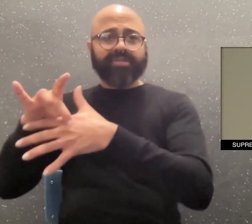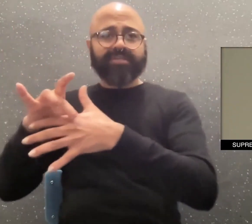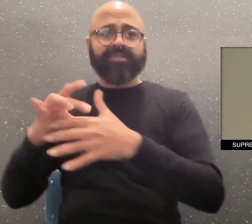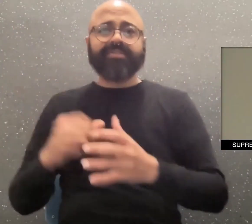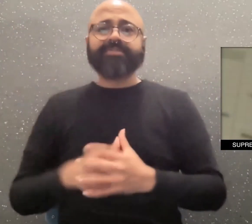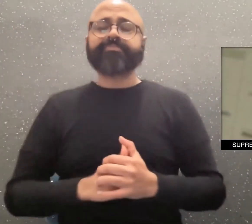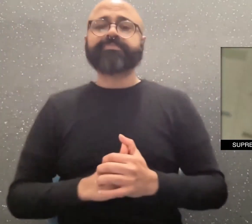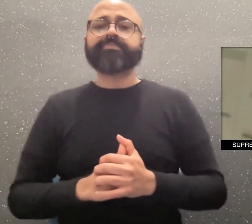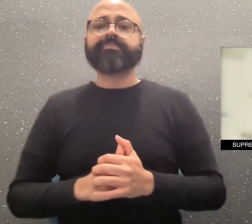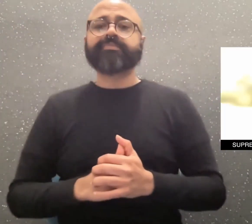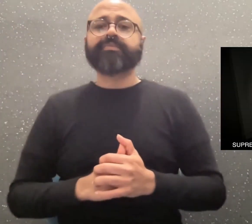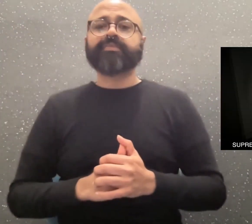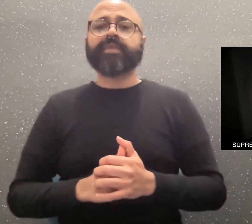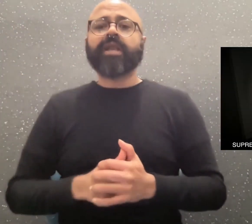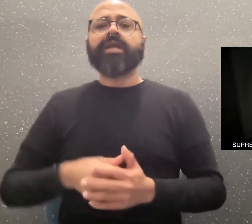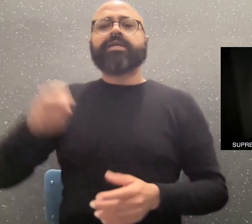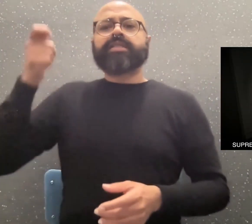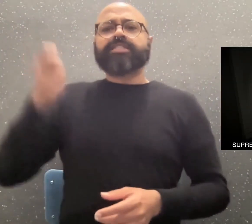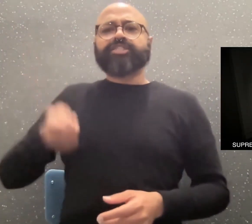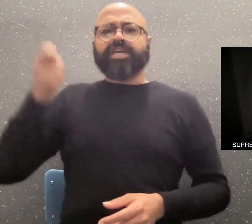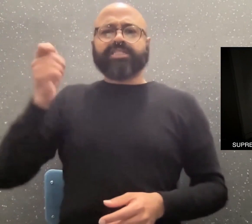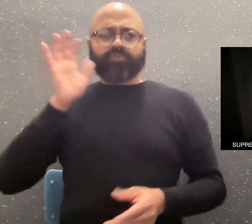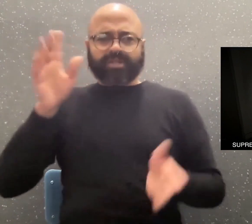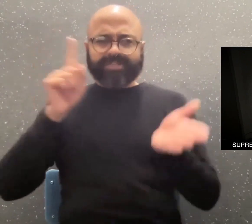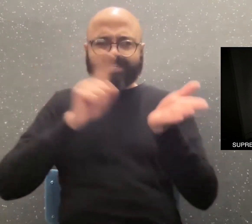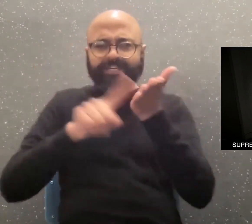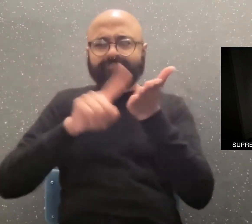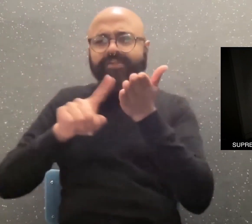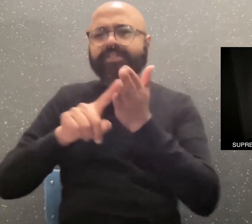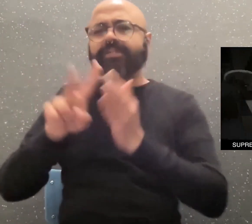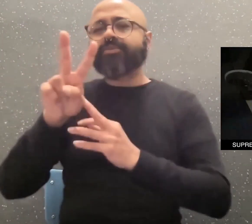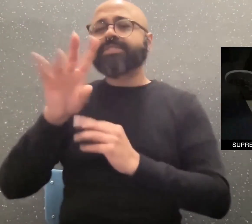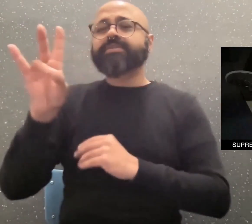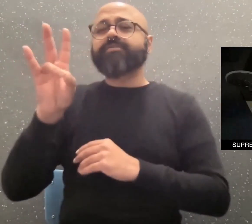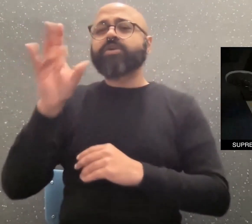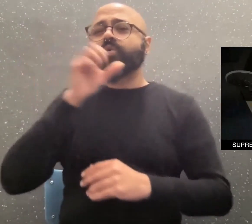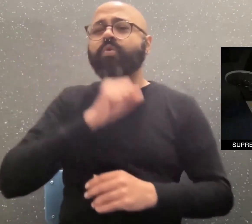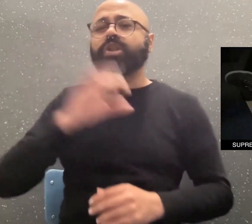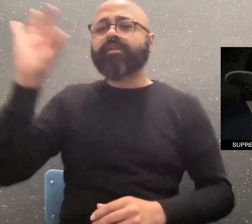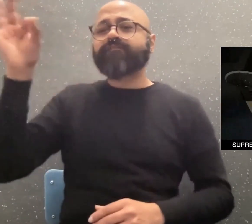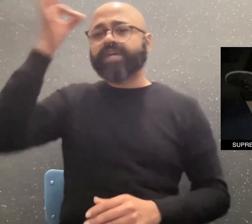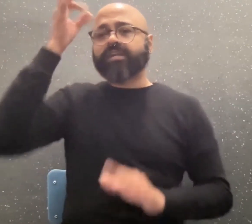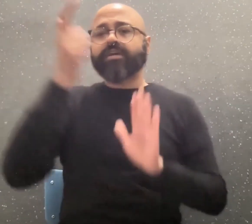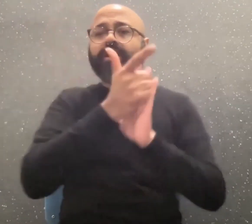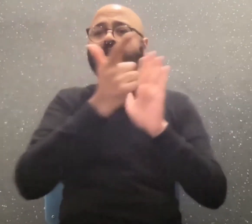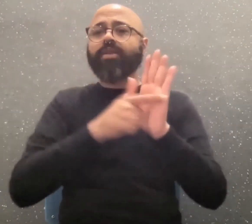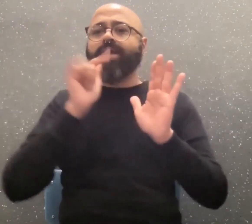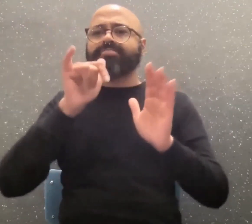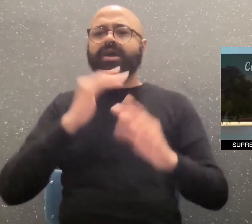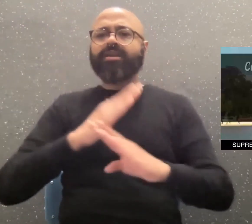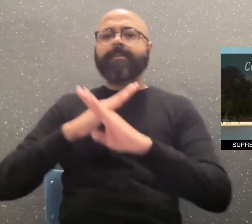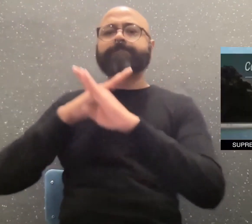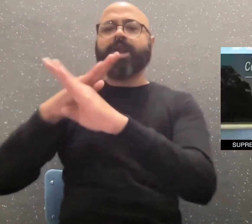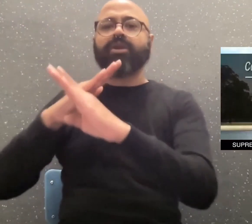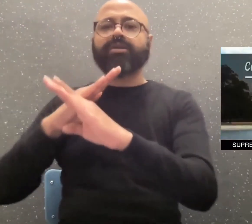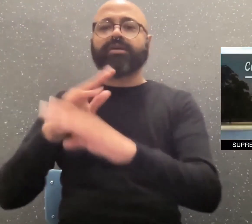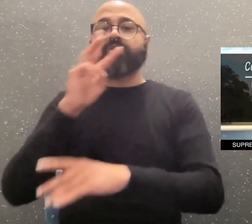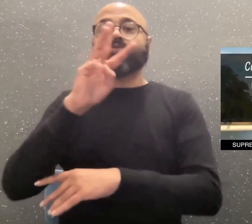by hosting terrorist content the judges will be reviewing a 27-year-old federal law that